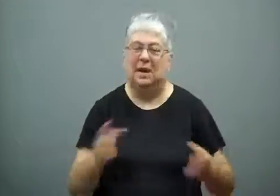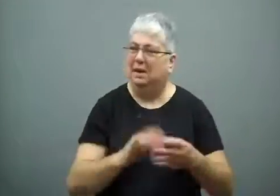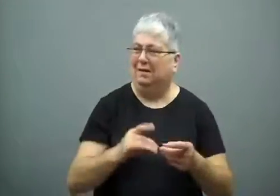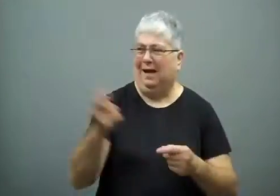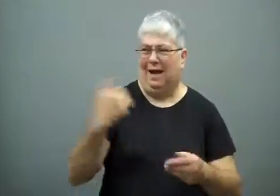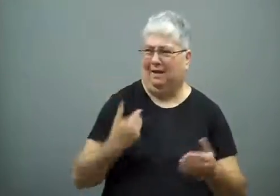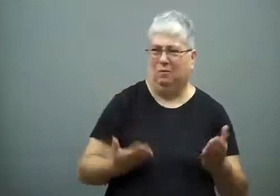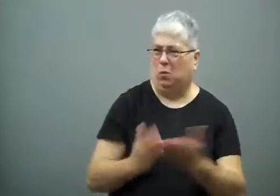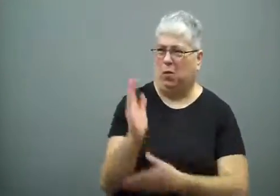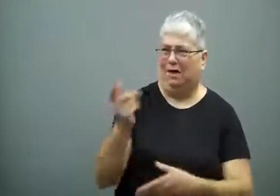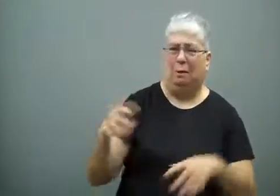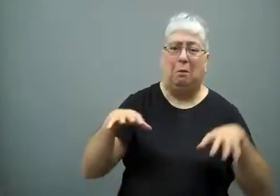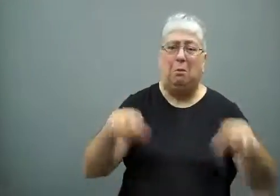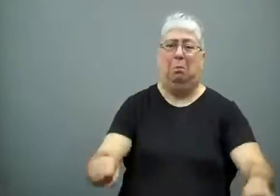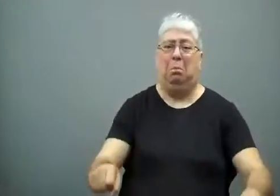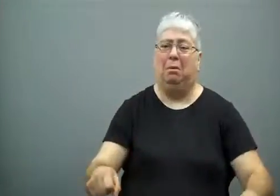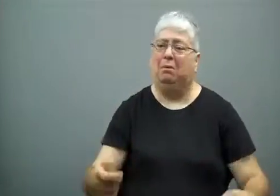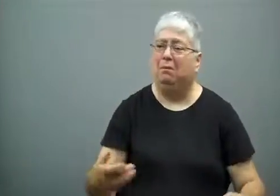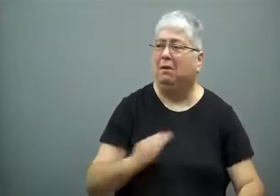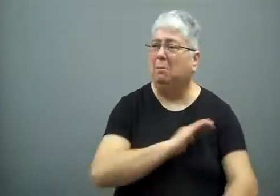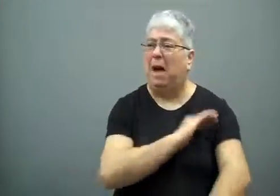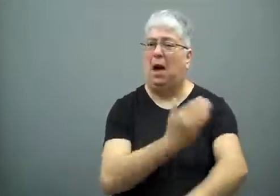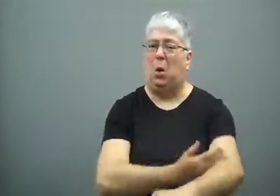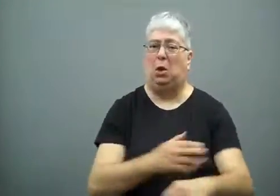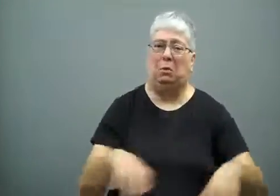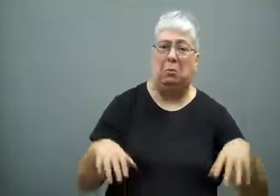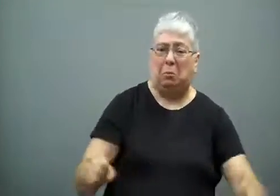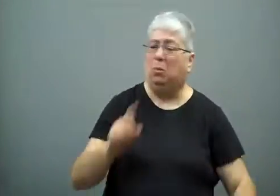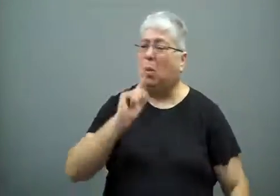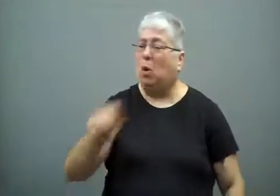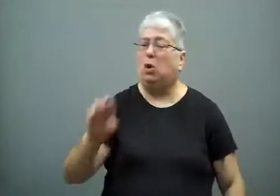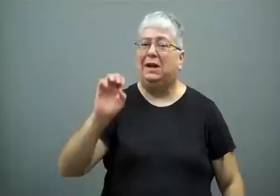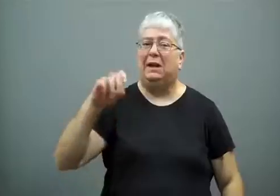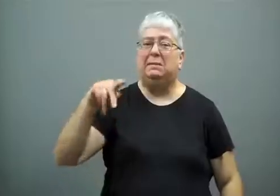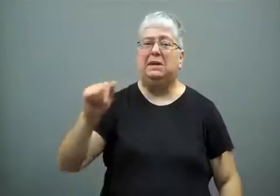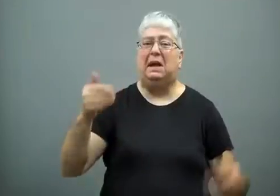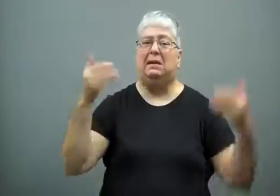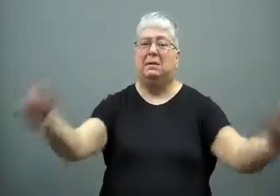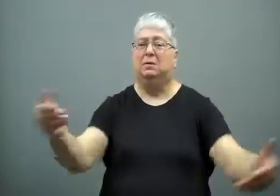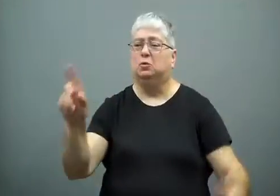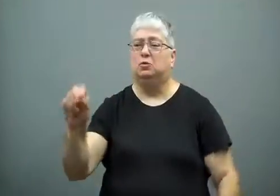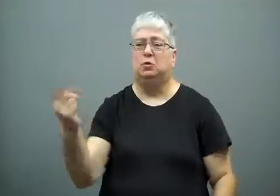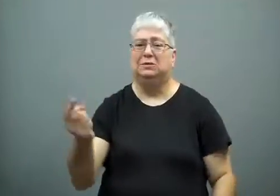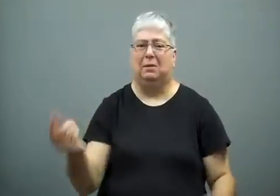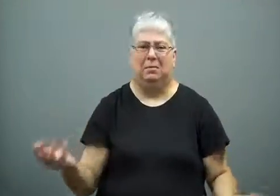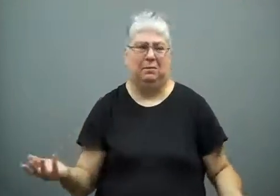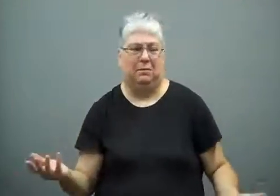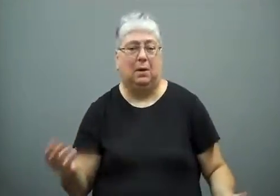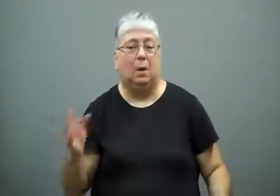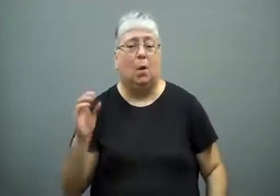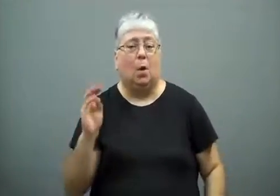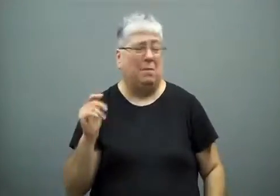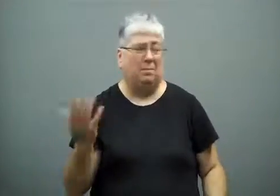They say Obama had no right to assume this power and order the EPA to act.